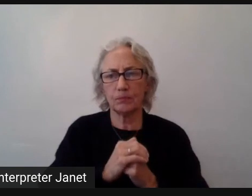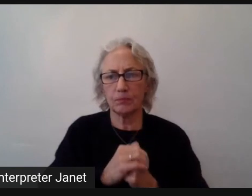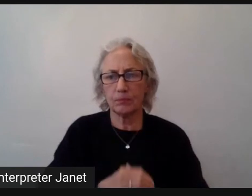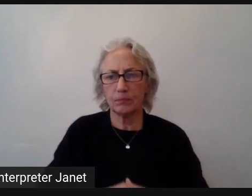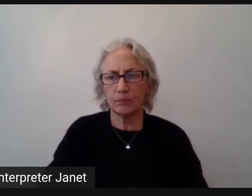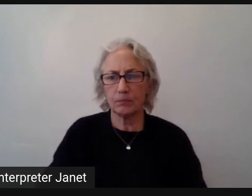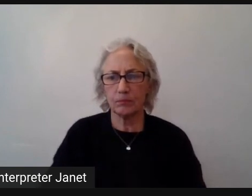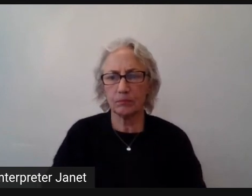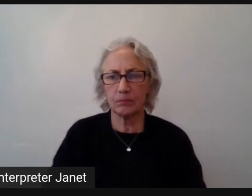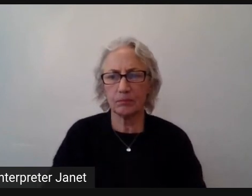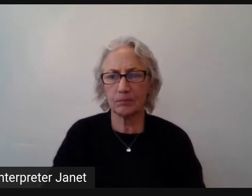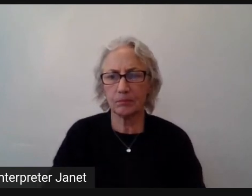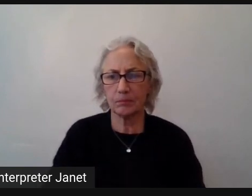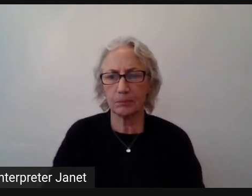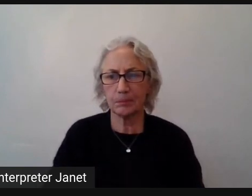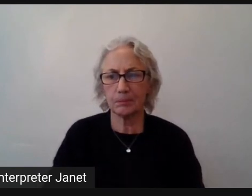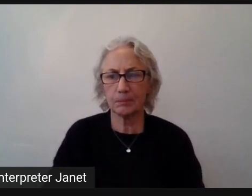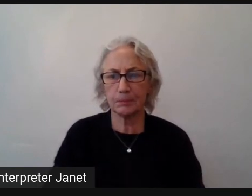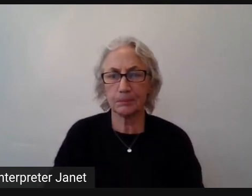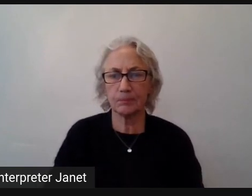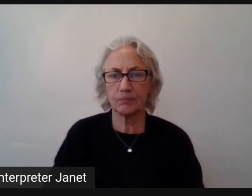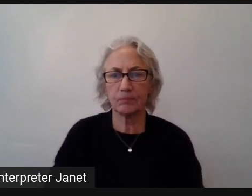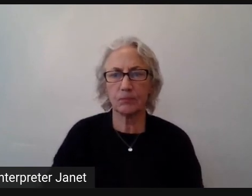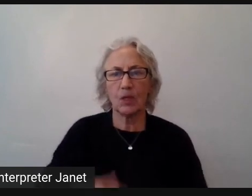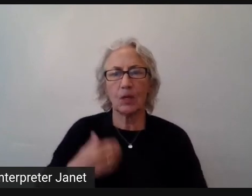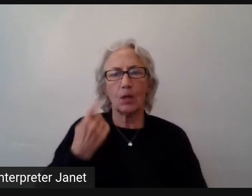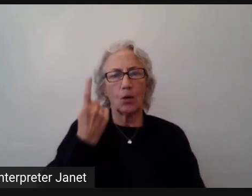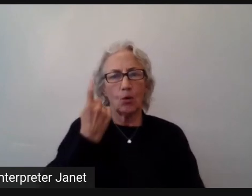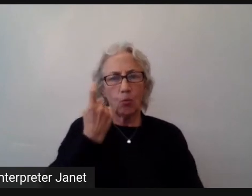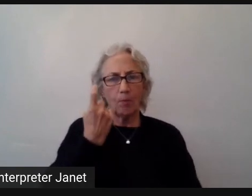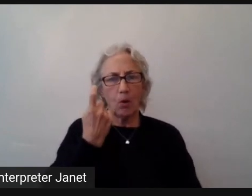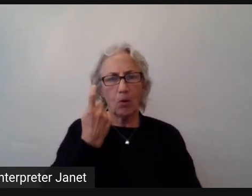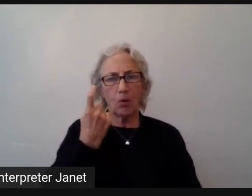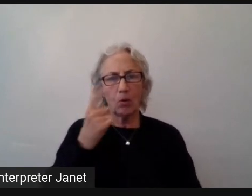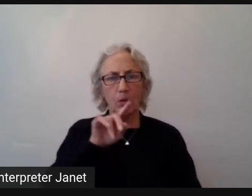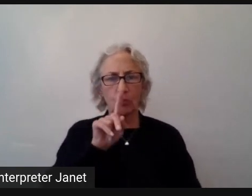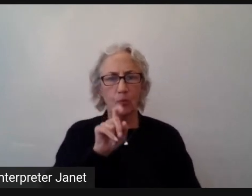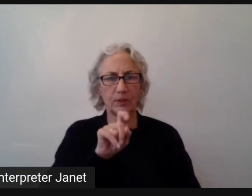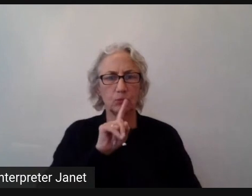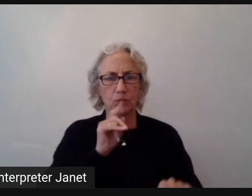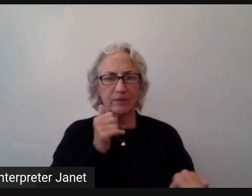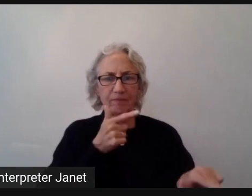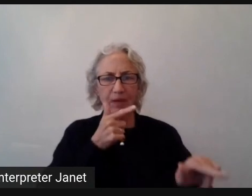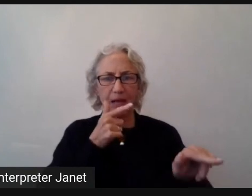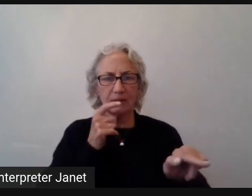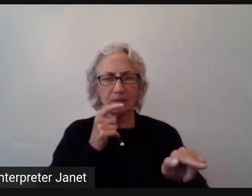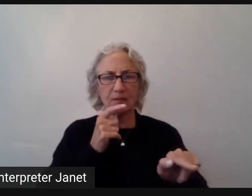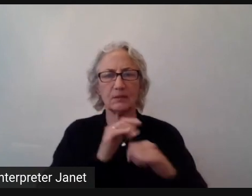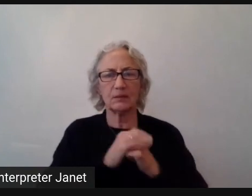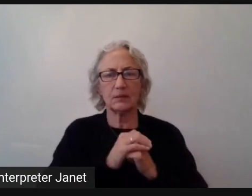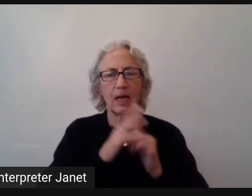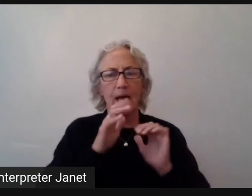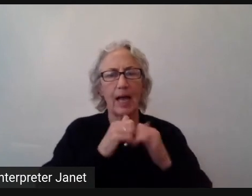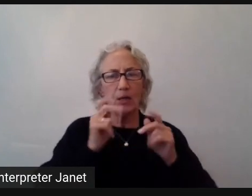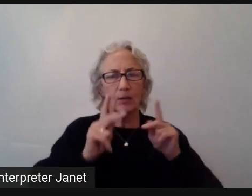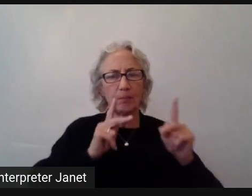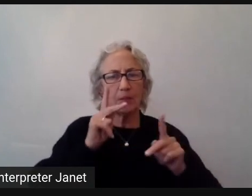I love that. We have one quick question if you could speak to it quickly? How do people get in touch and get involved in the Joomla community?